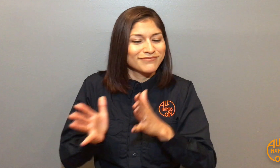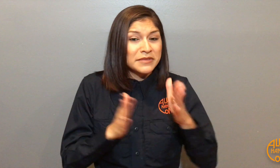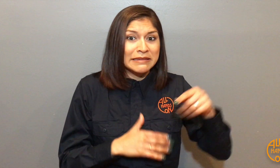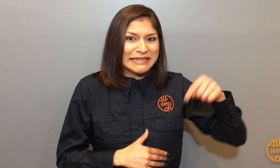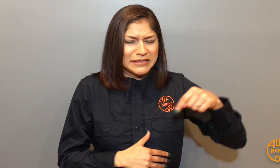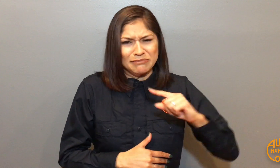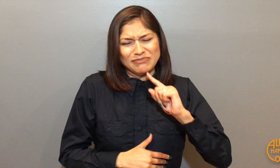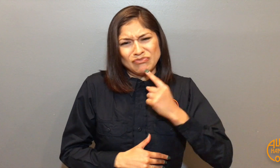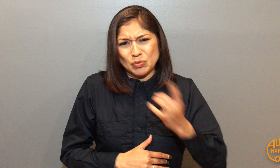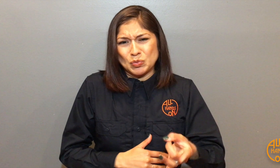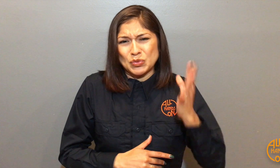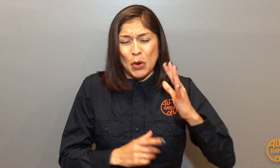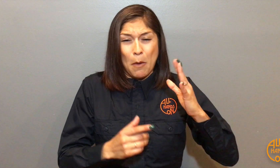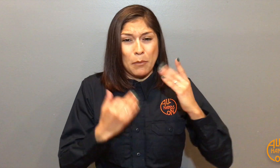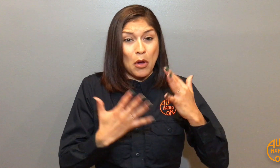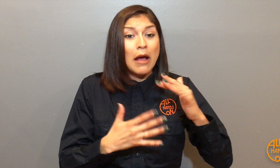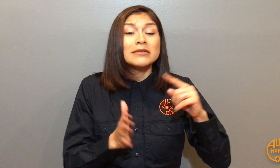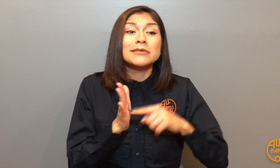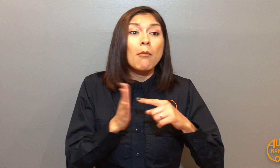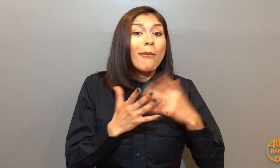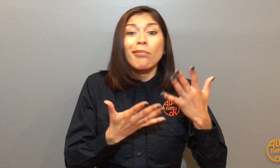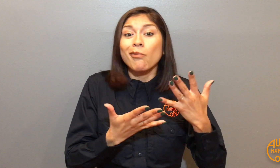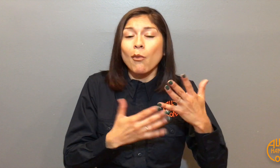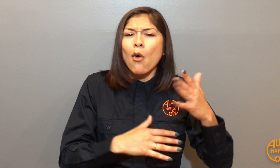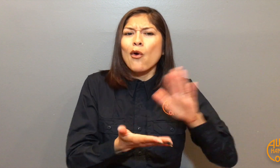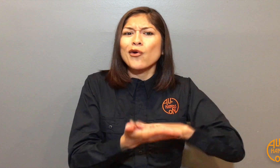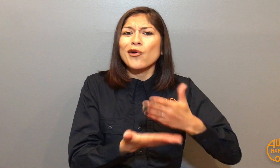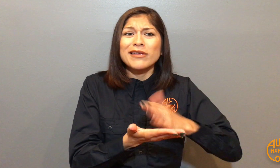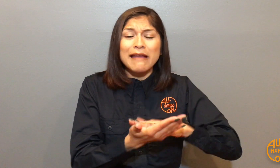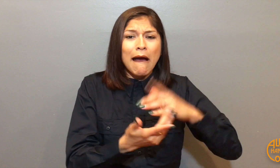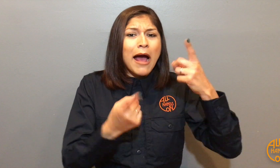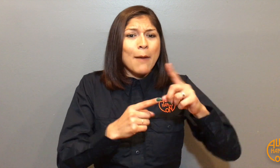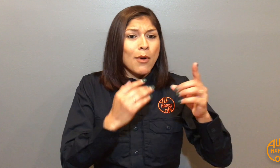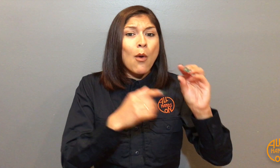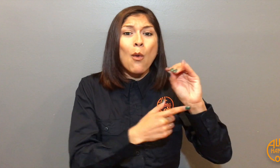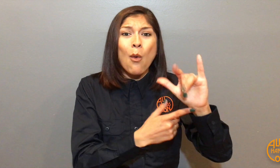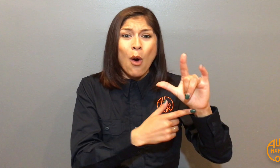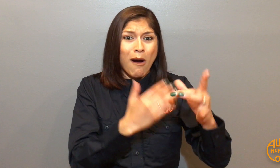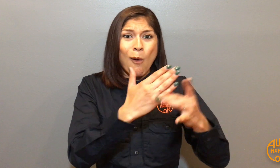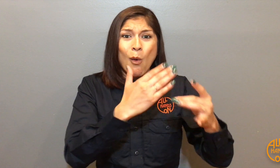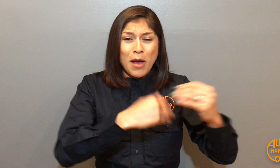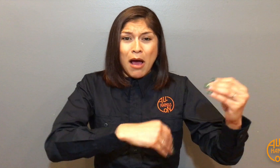if you have a severe burn for example if you've been burned by oil